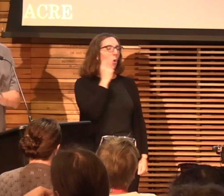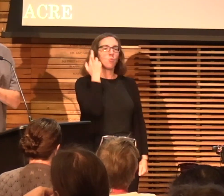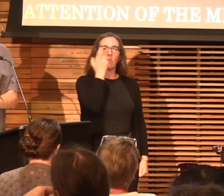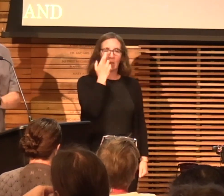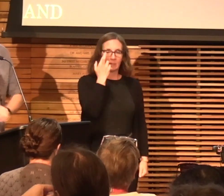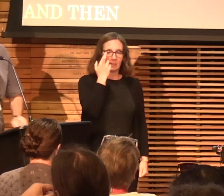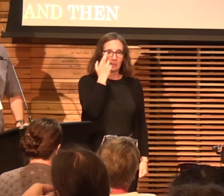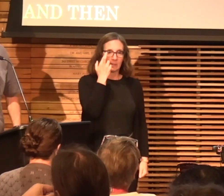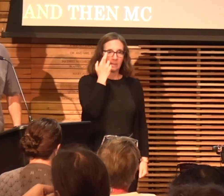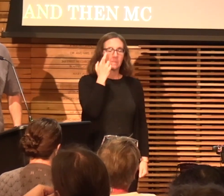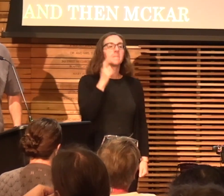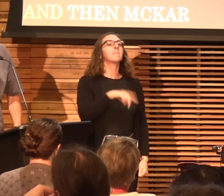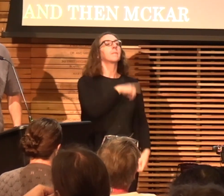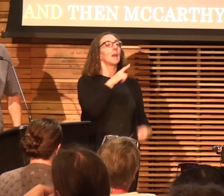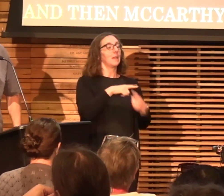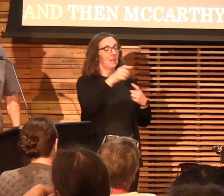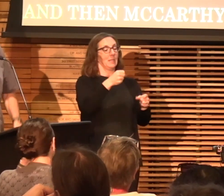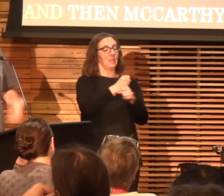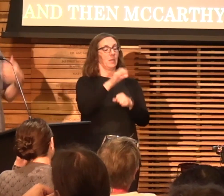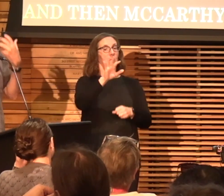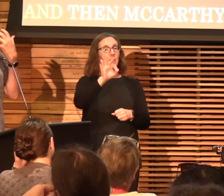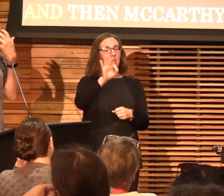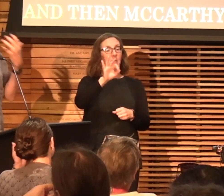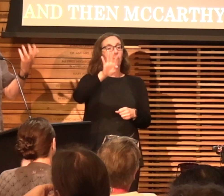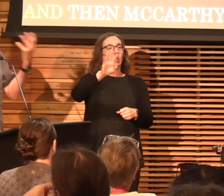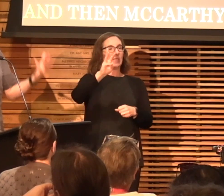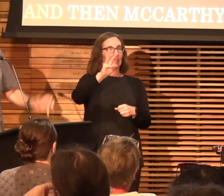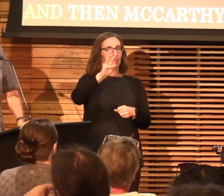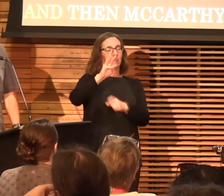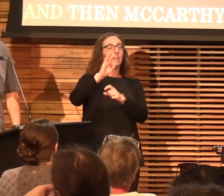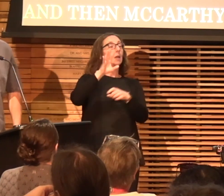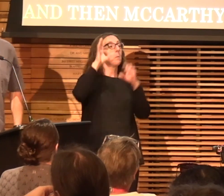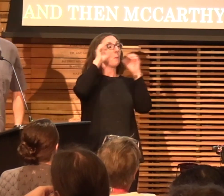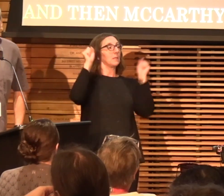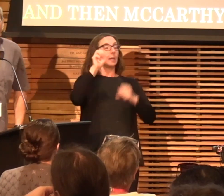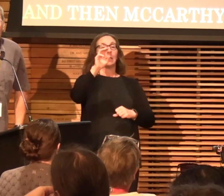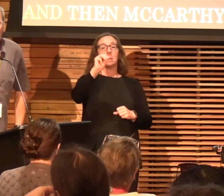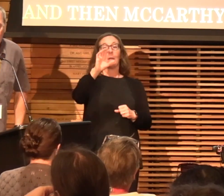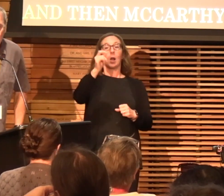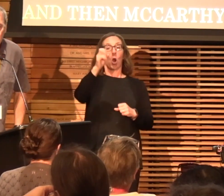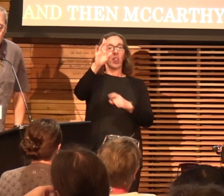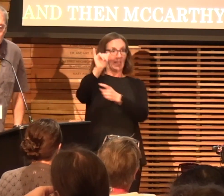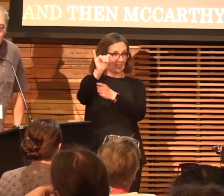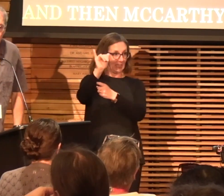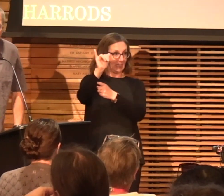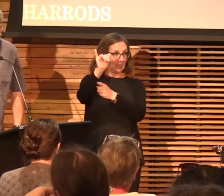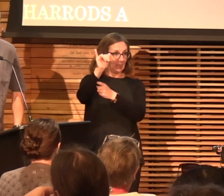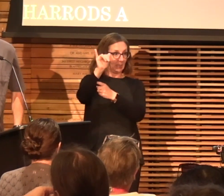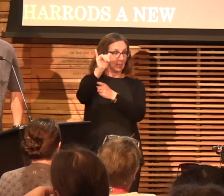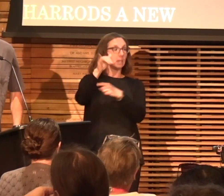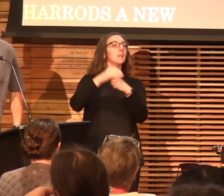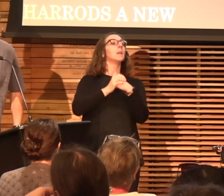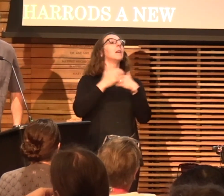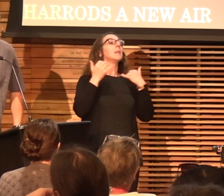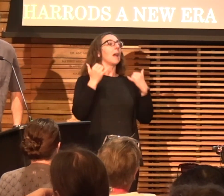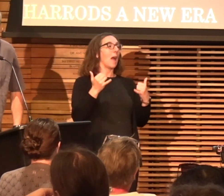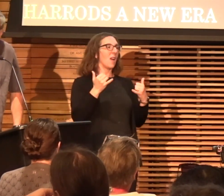McCarthy gets elected in November 1946, and it heralds a new era of McCarthyism, the Red Scare.